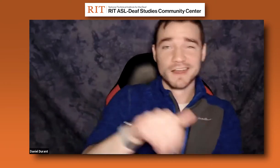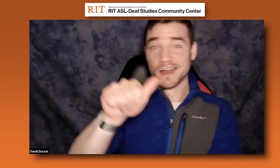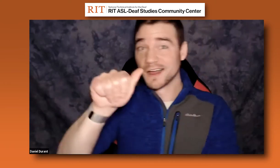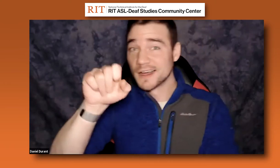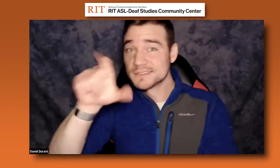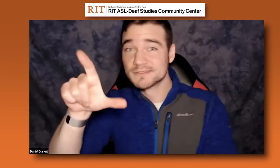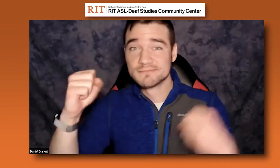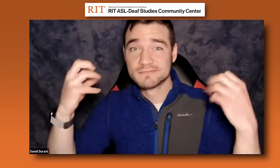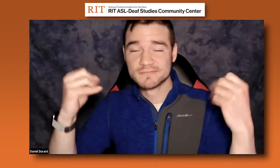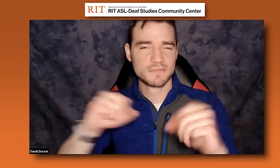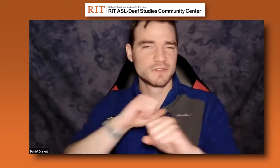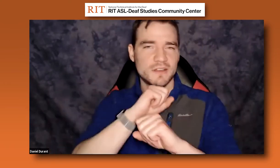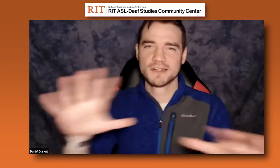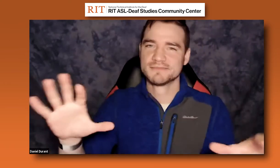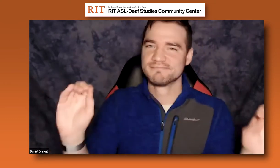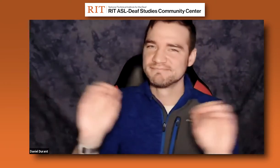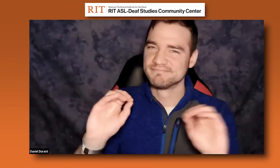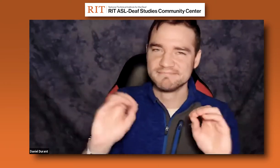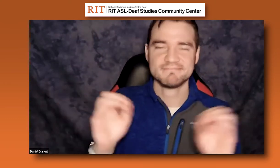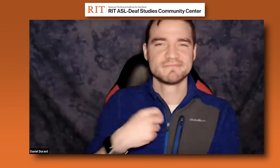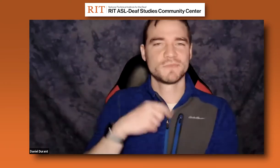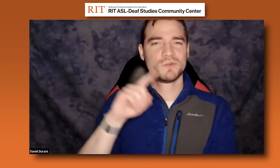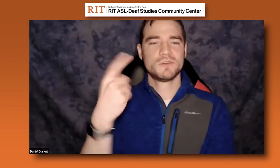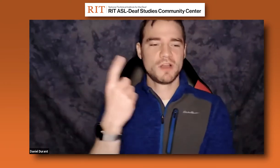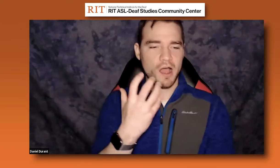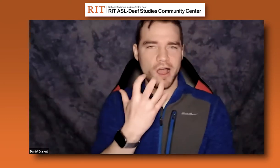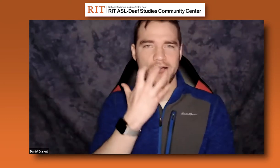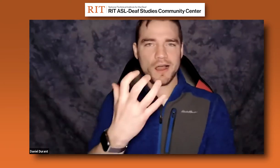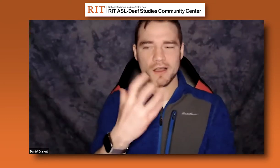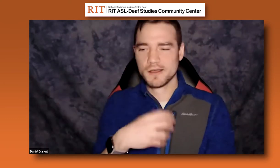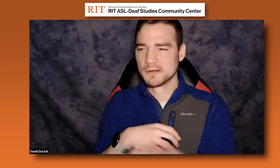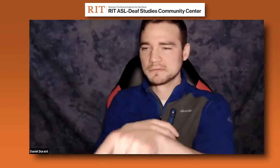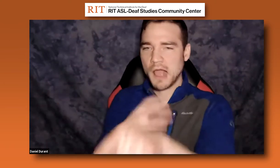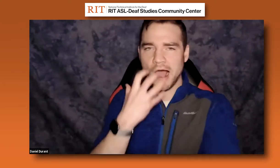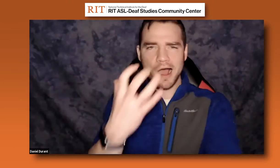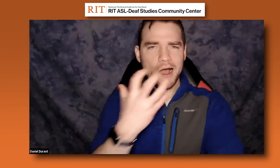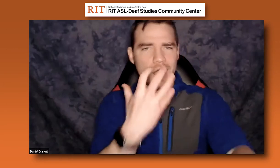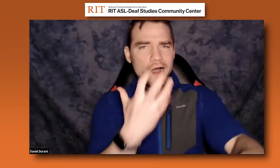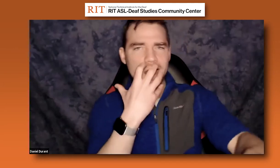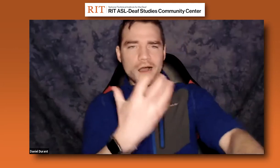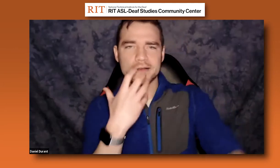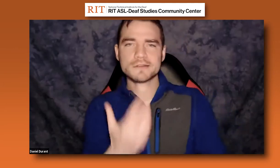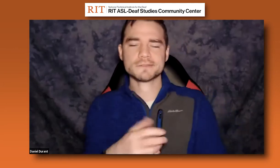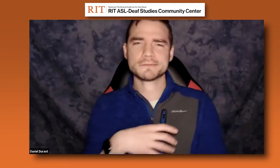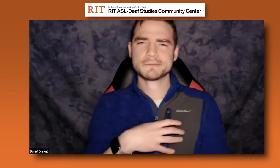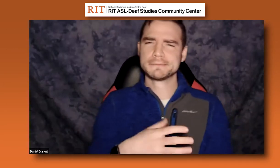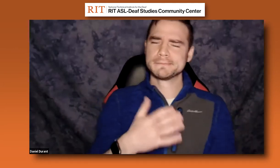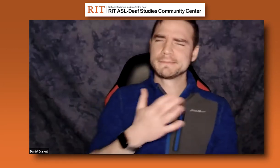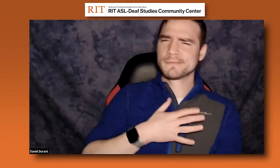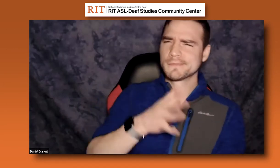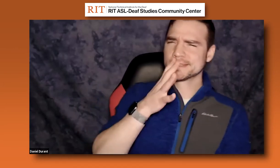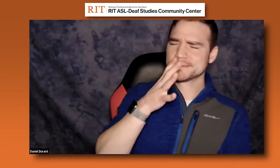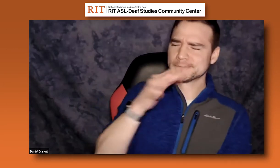no English, no ASL, no language. I would scream and point at things if I wanted it,